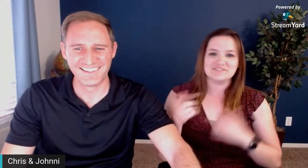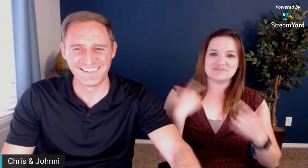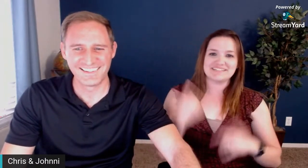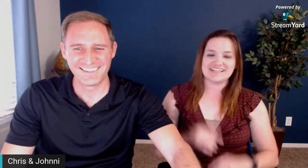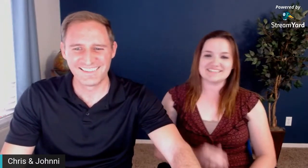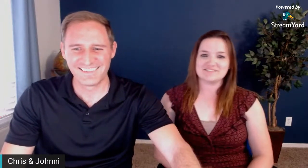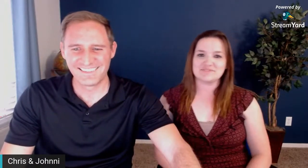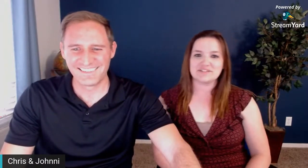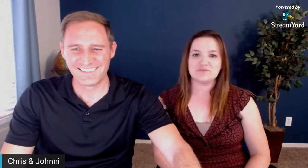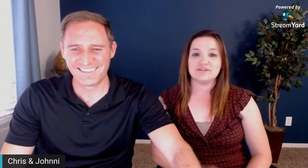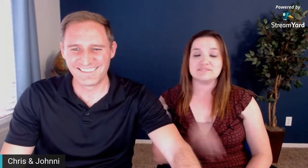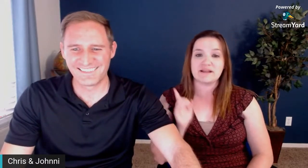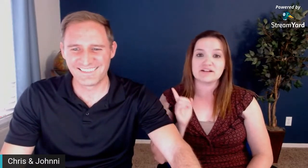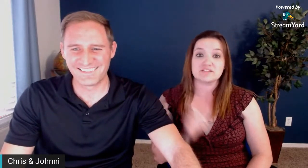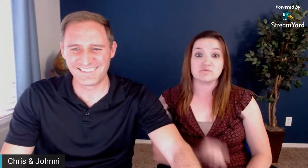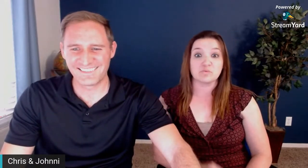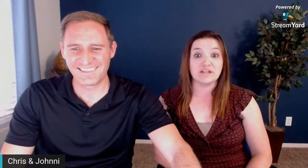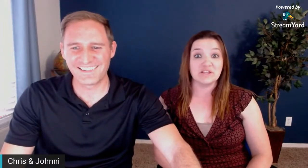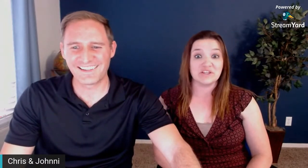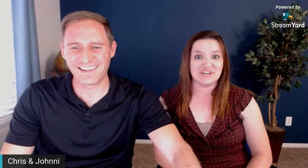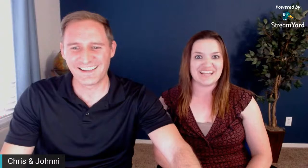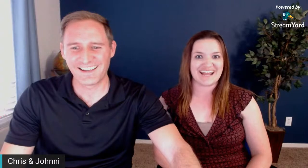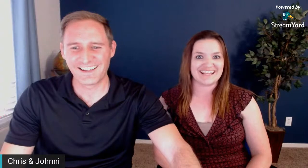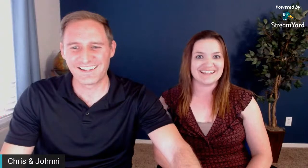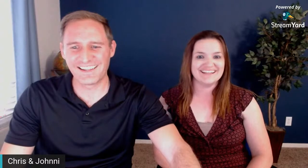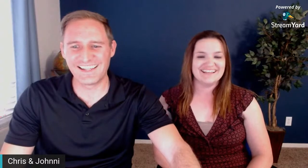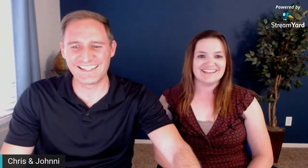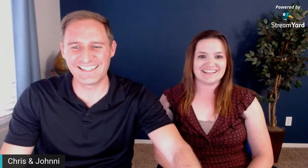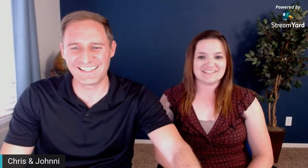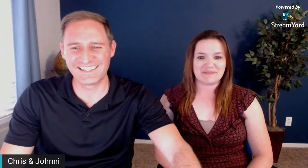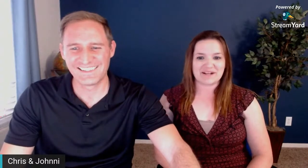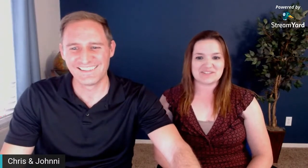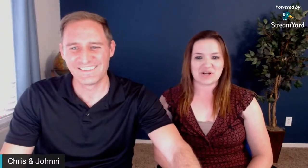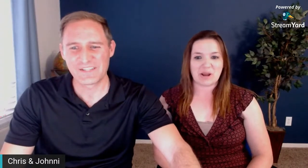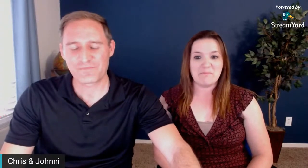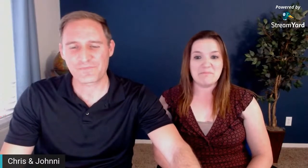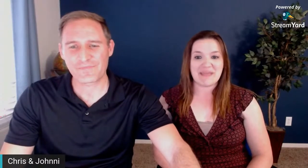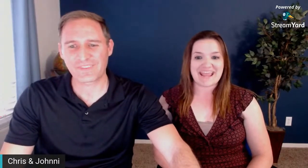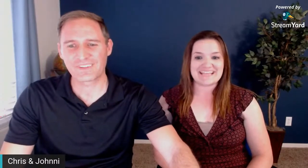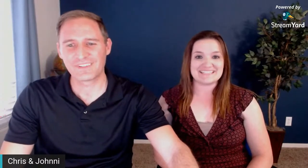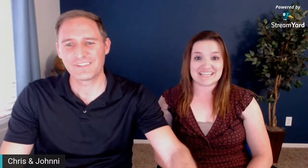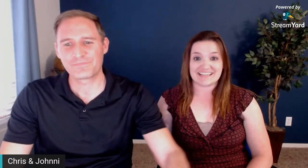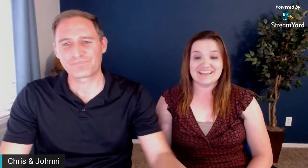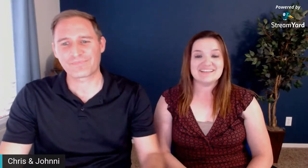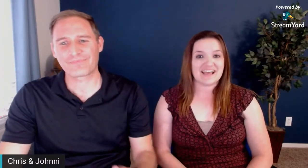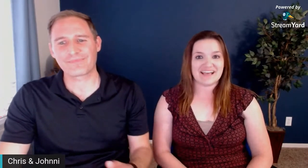swing dancing it was really cool his parents are really good at it like his parents are amazing at